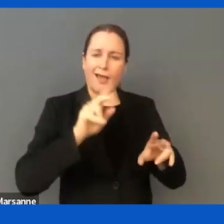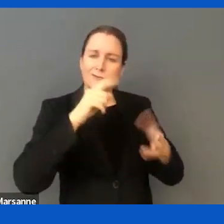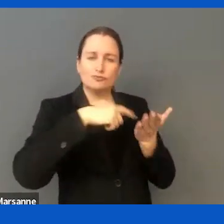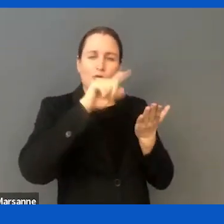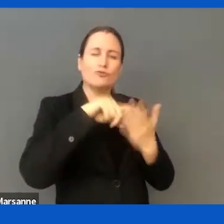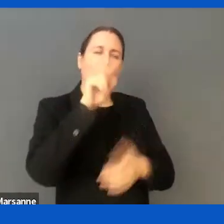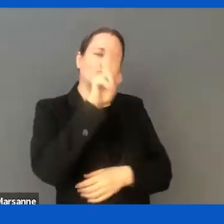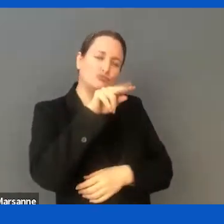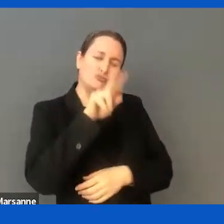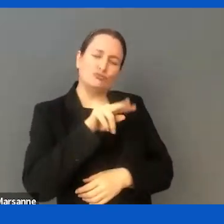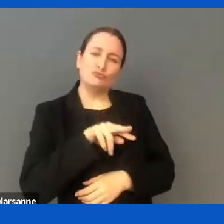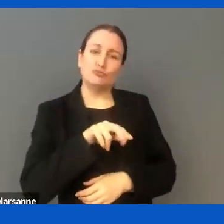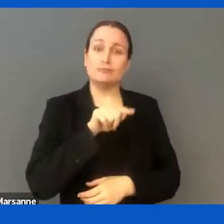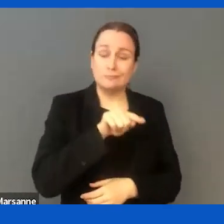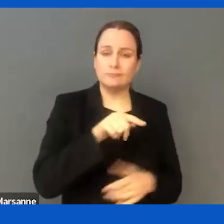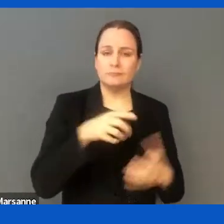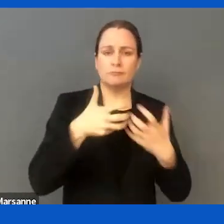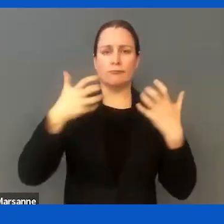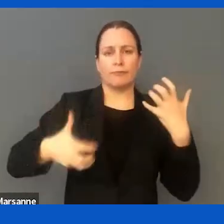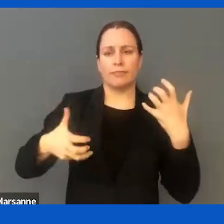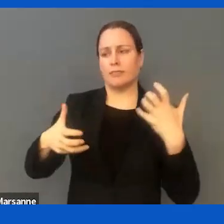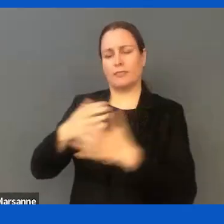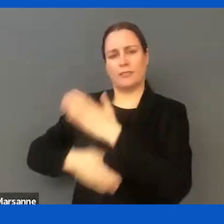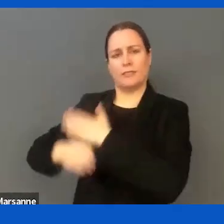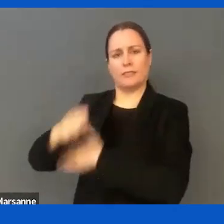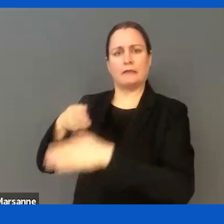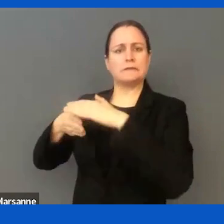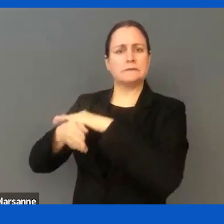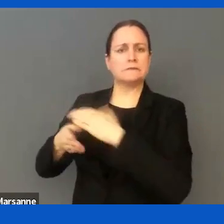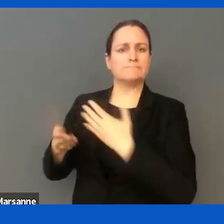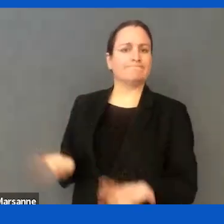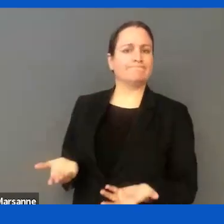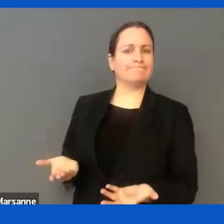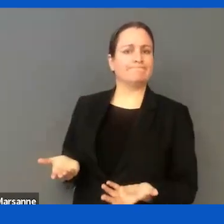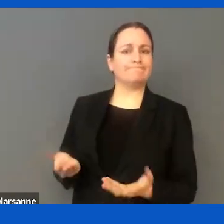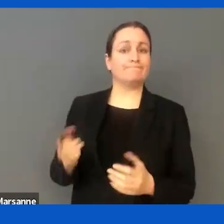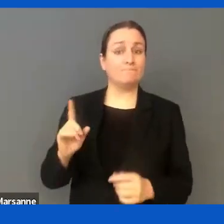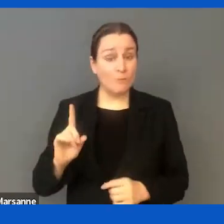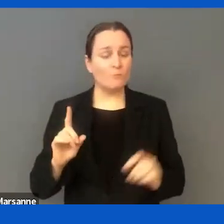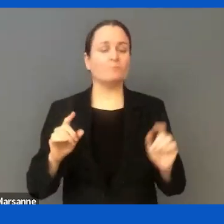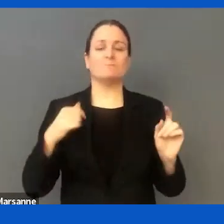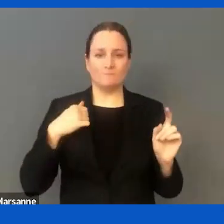things you can get with a browser and assistive technology at the moment.